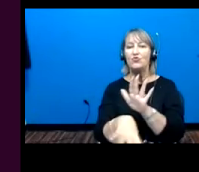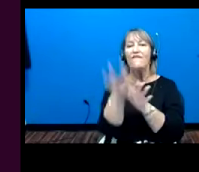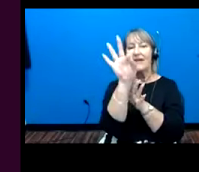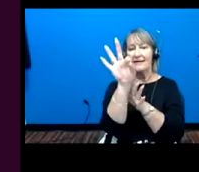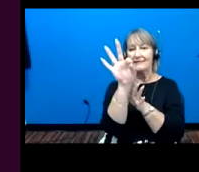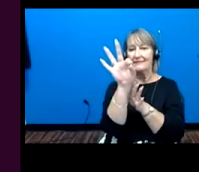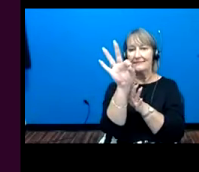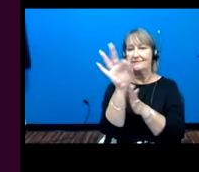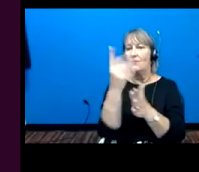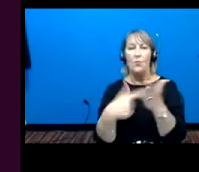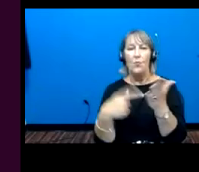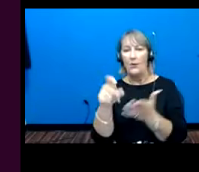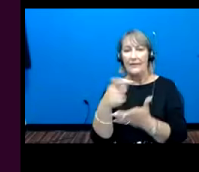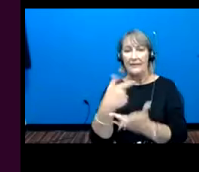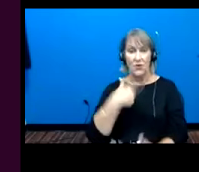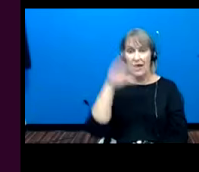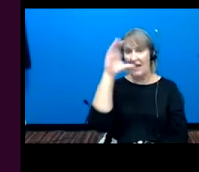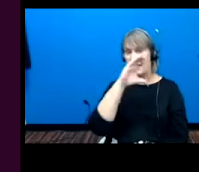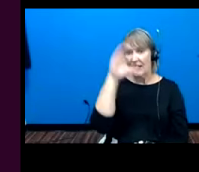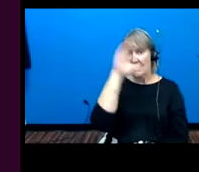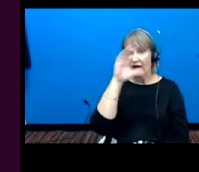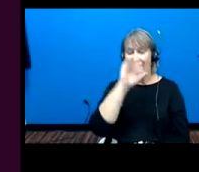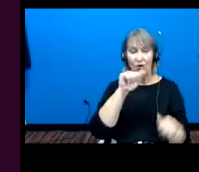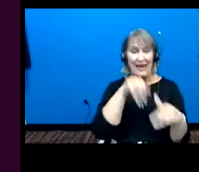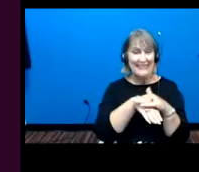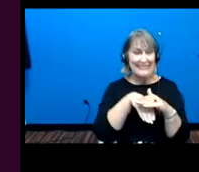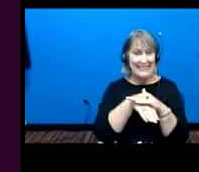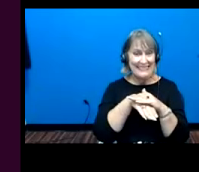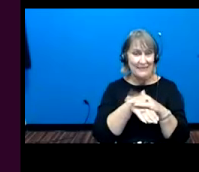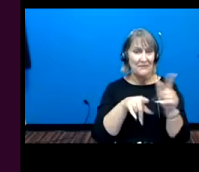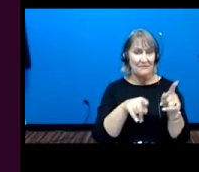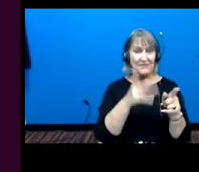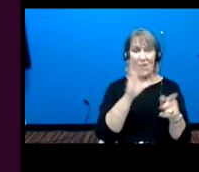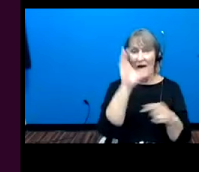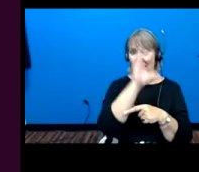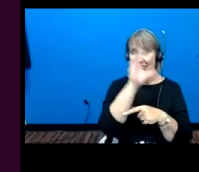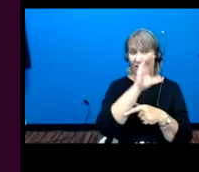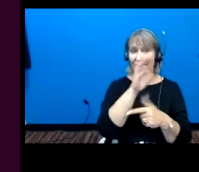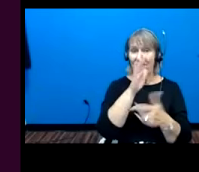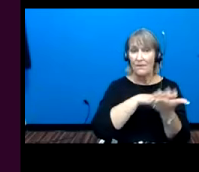that you'll see is Resources by Accessibility, all resources and documents made available how you need them.